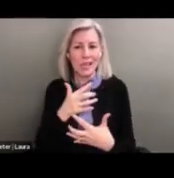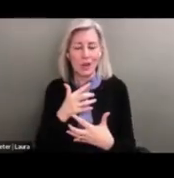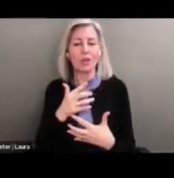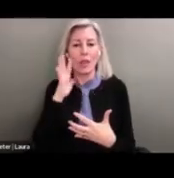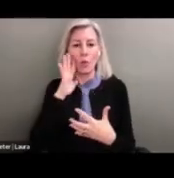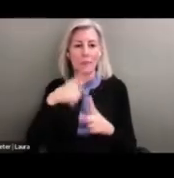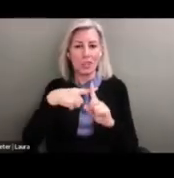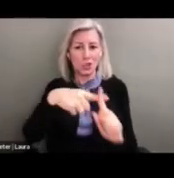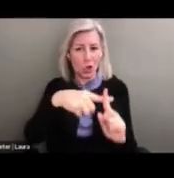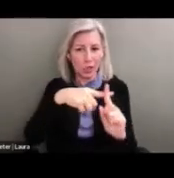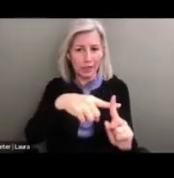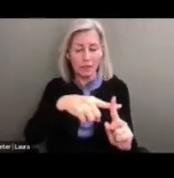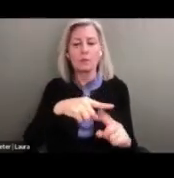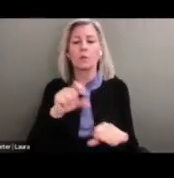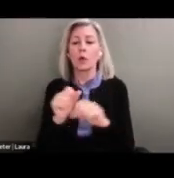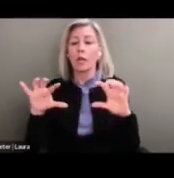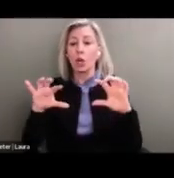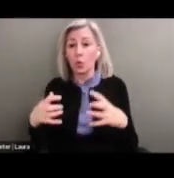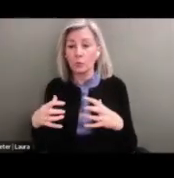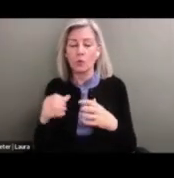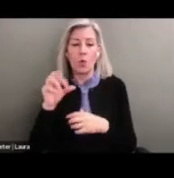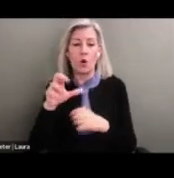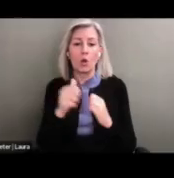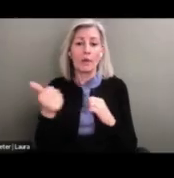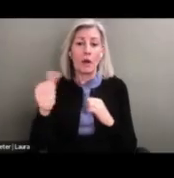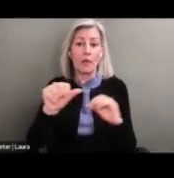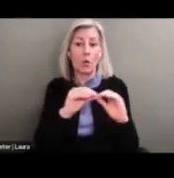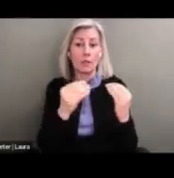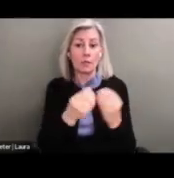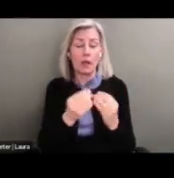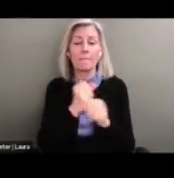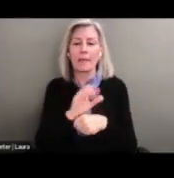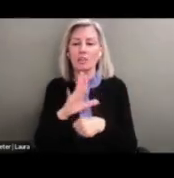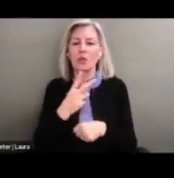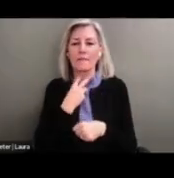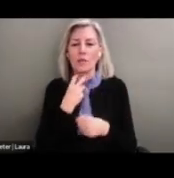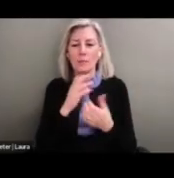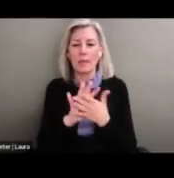I've heard from some advocates who are afraid that they are advocating too much or too loudly,